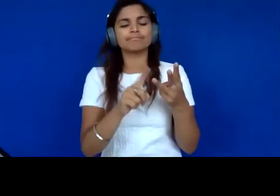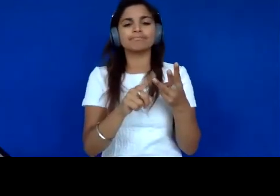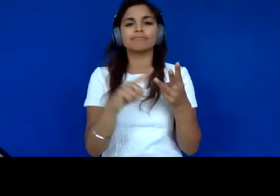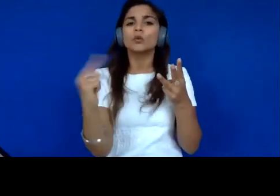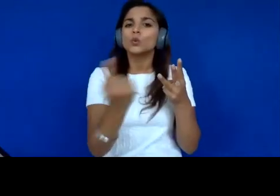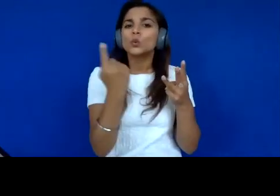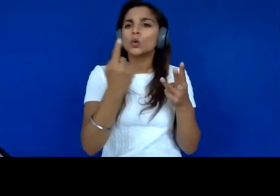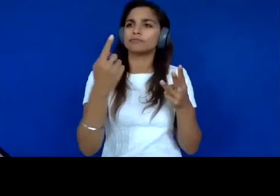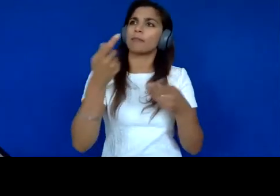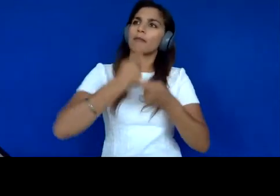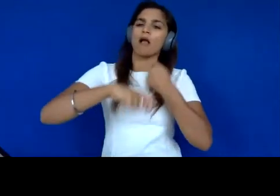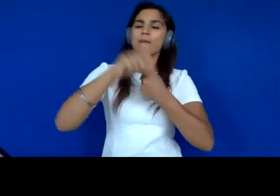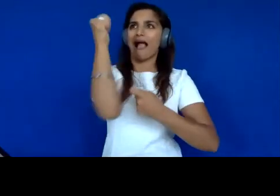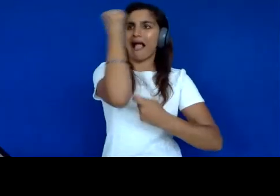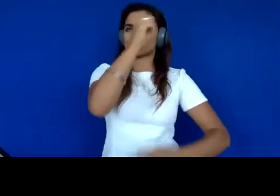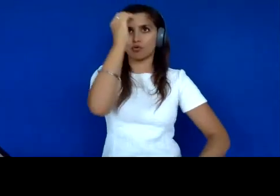narrative construction and visual characterization